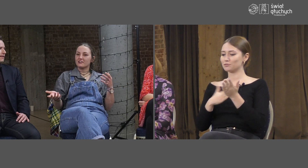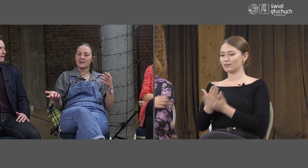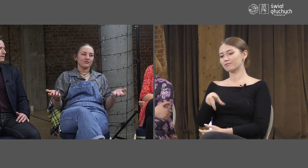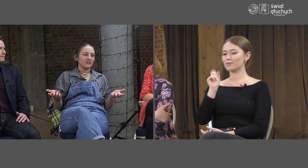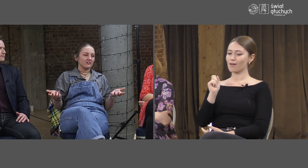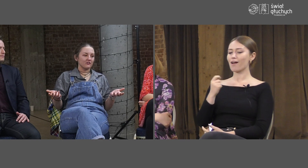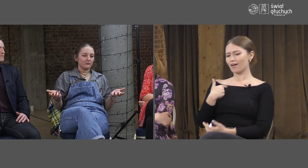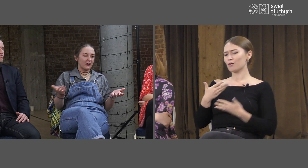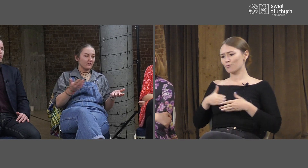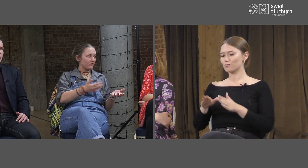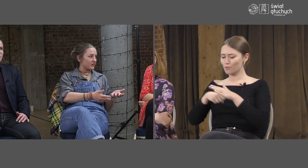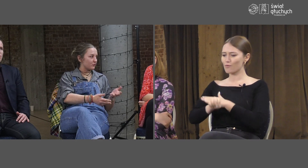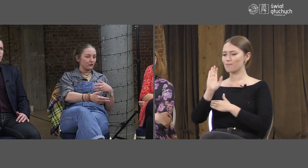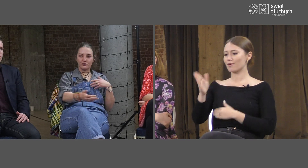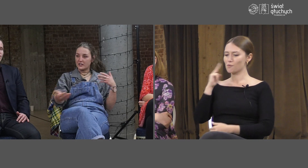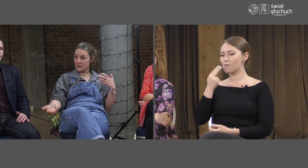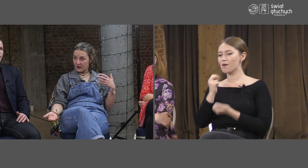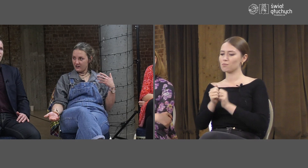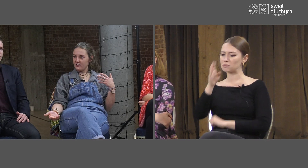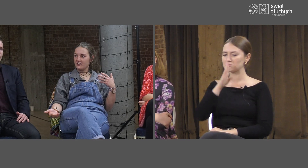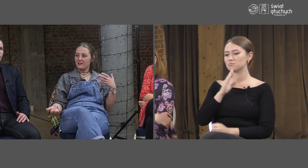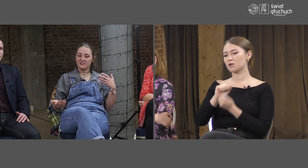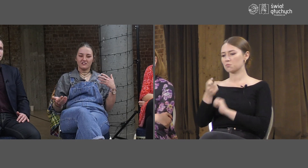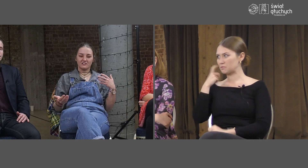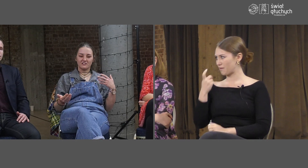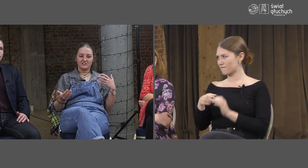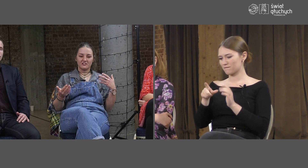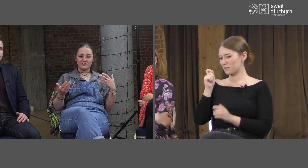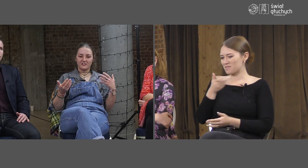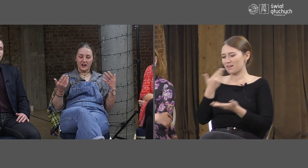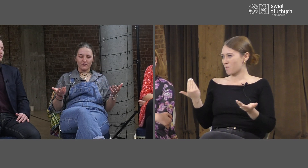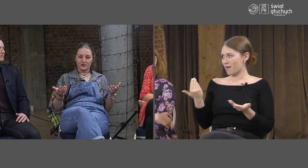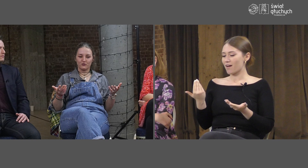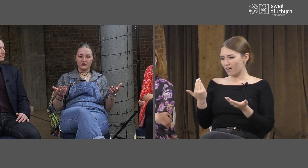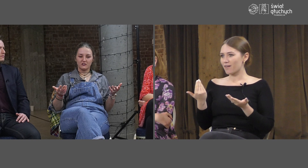whether we are born one way or another, whether we have a hearing impairment or not, and how we function.